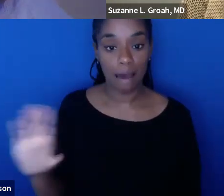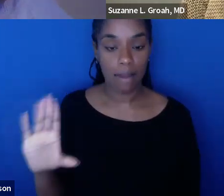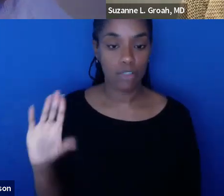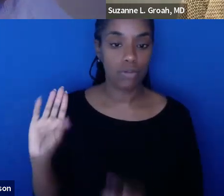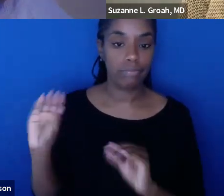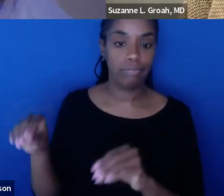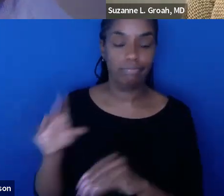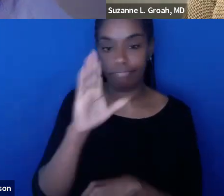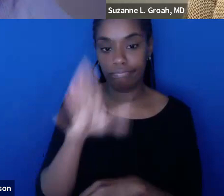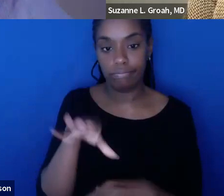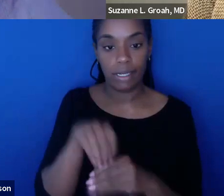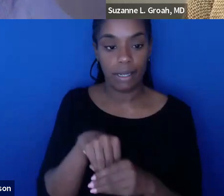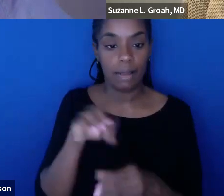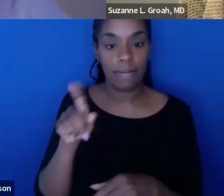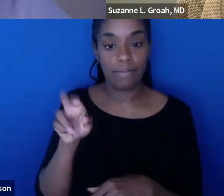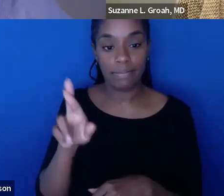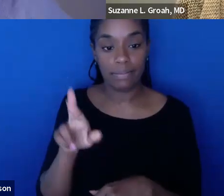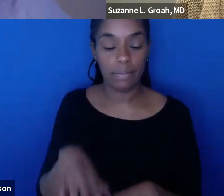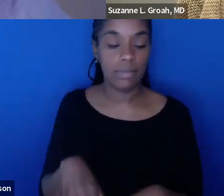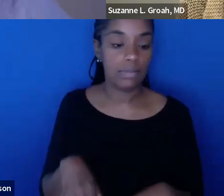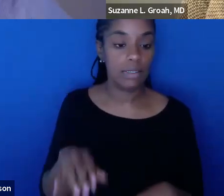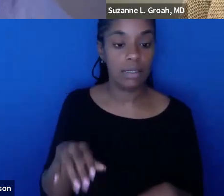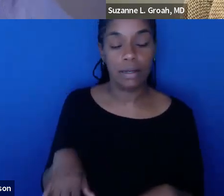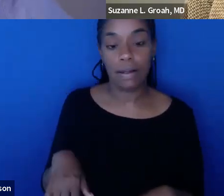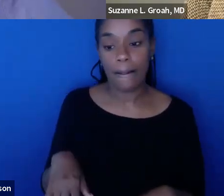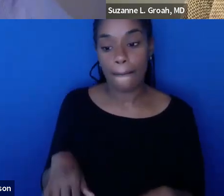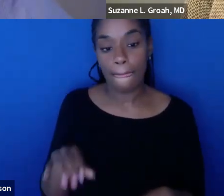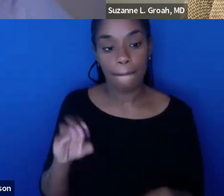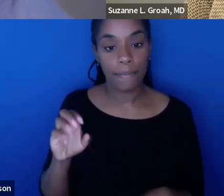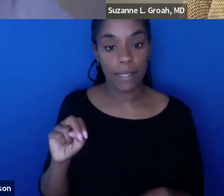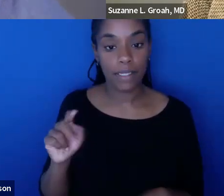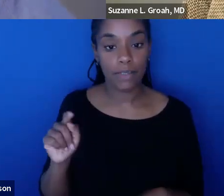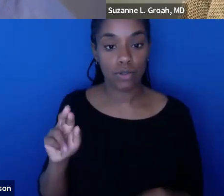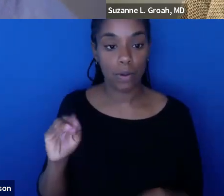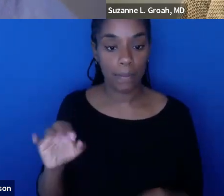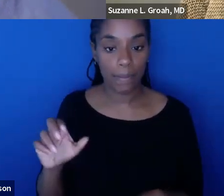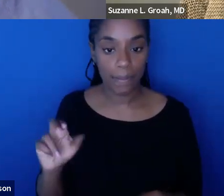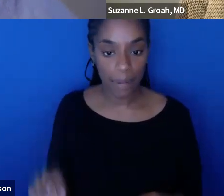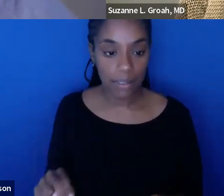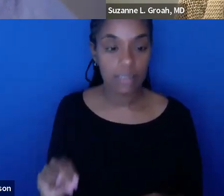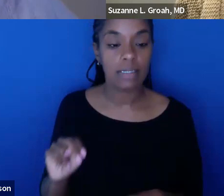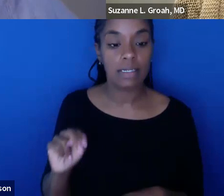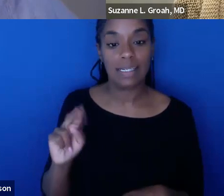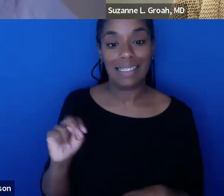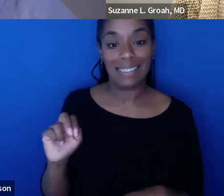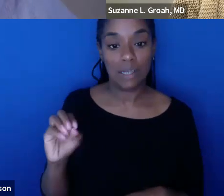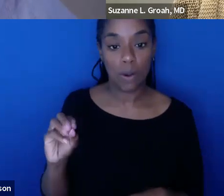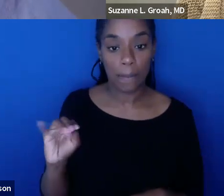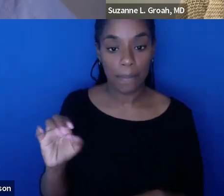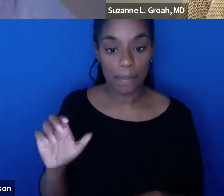Gentamicin, Tobramycin, Imipenem, and Neomycin, Polymixin, different